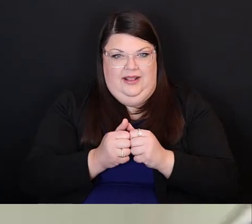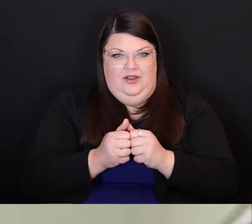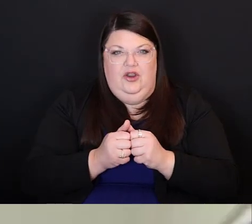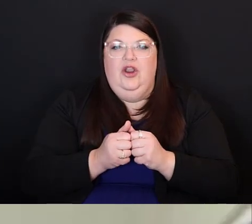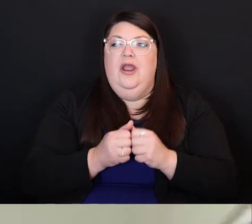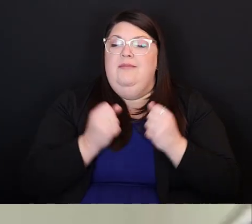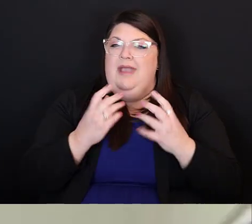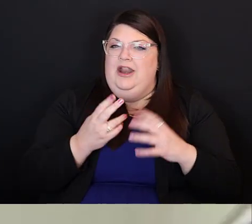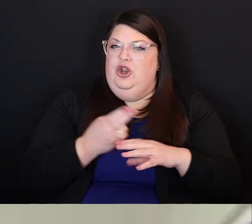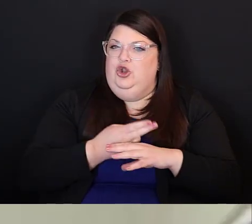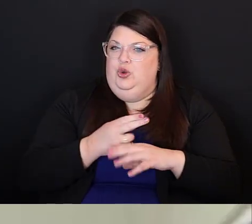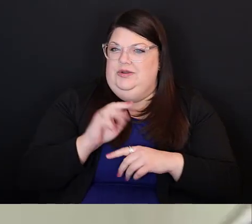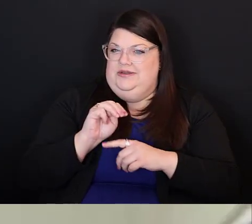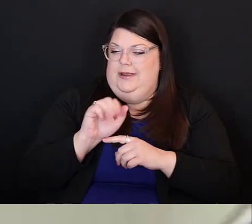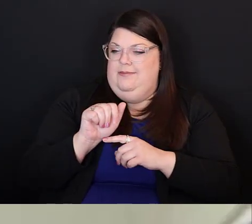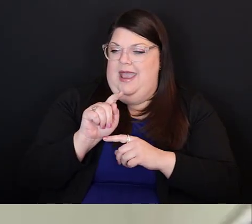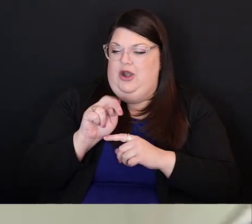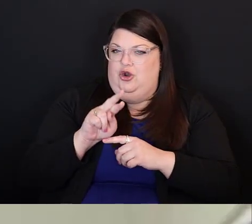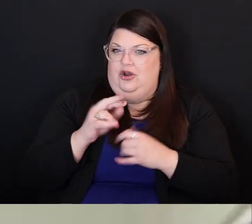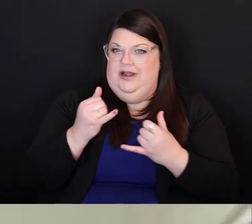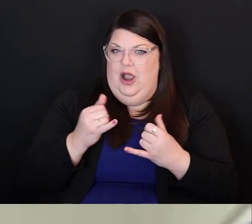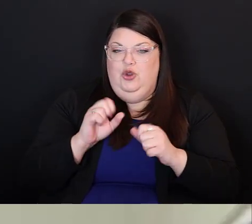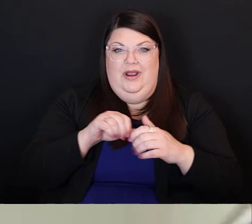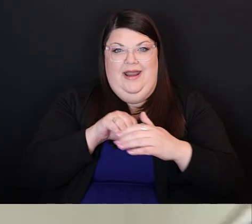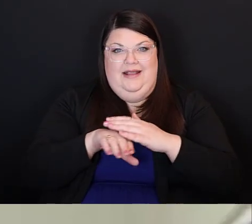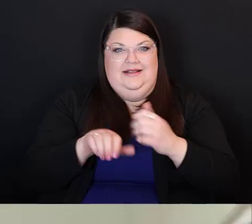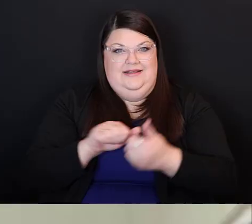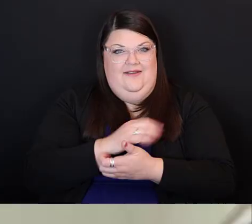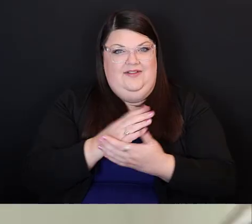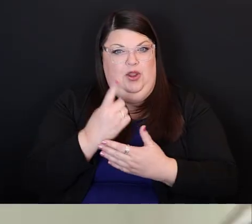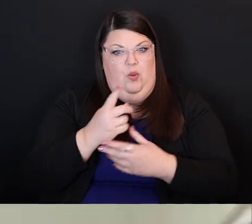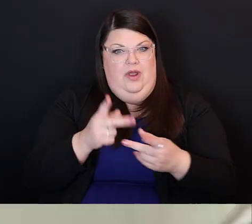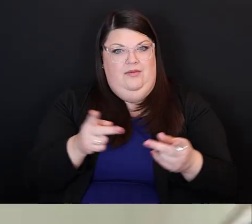products with it to make sure that you can access everything in one place,